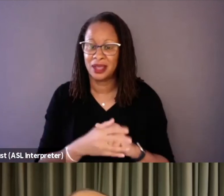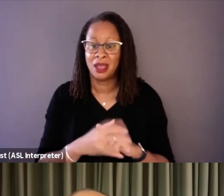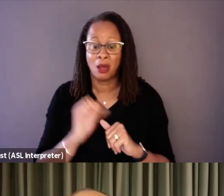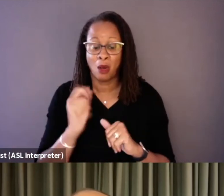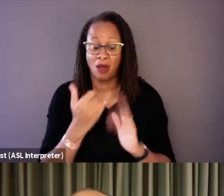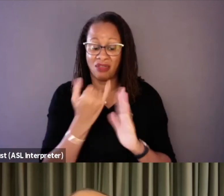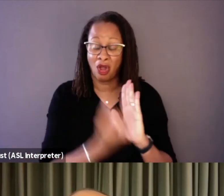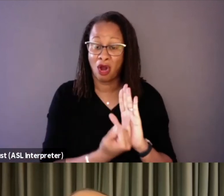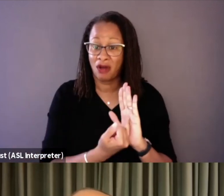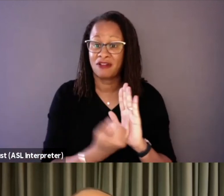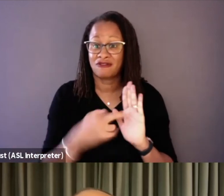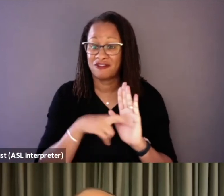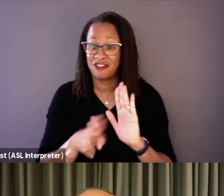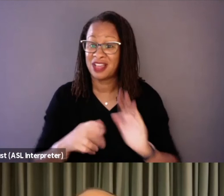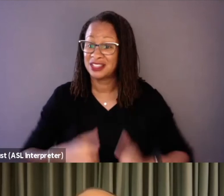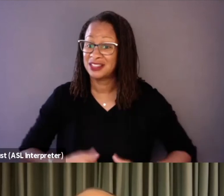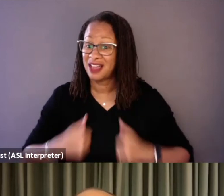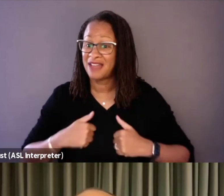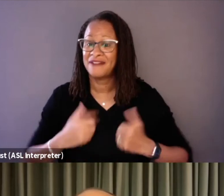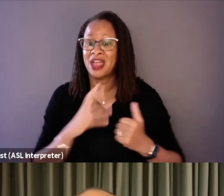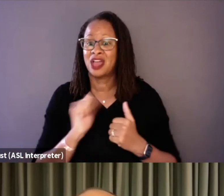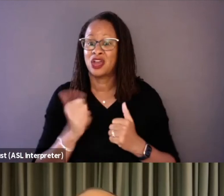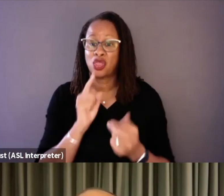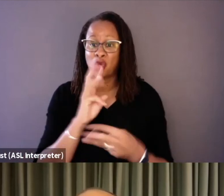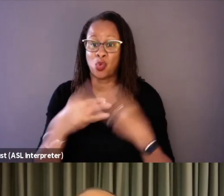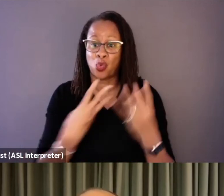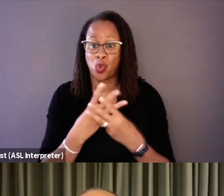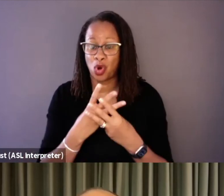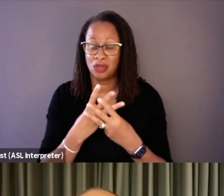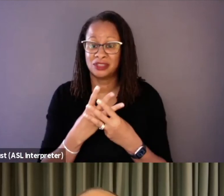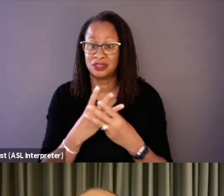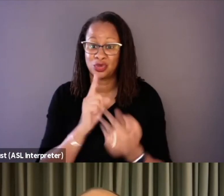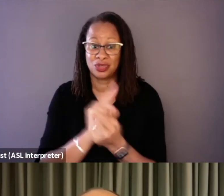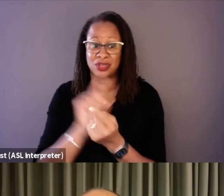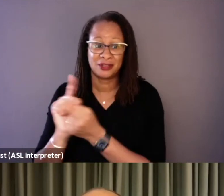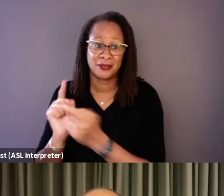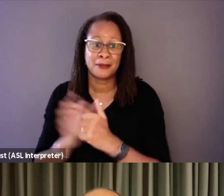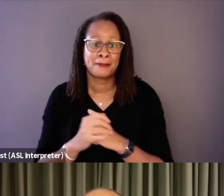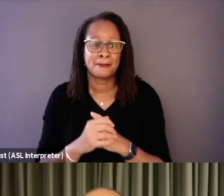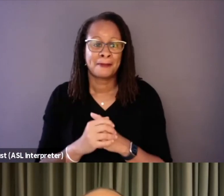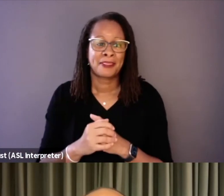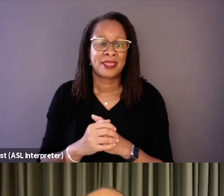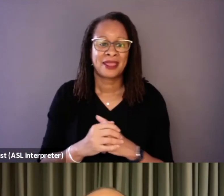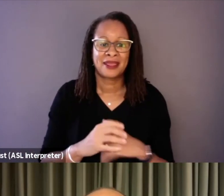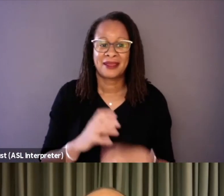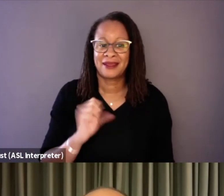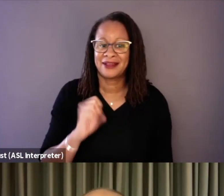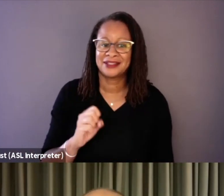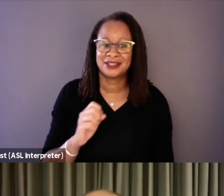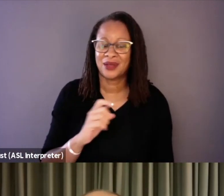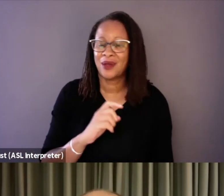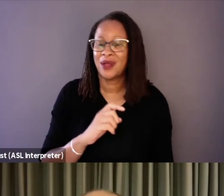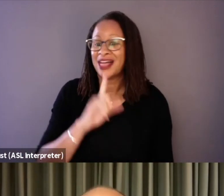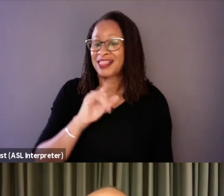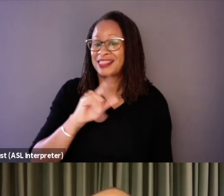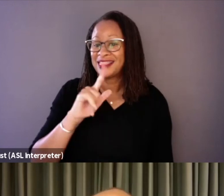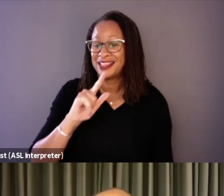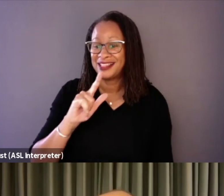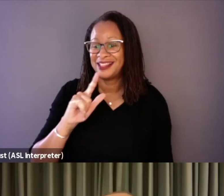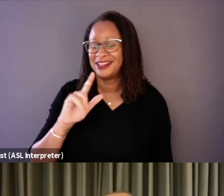he encountered. Well, I love both your answers because I think Gus van Sant and Lil NAS X are totally singular and unlike anybody else out there.